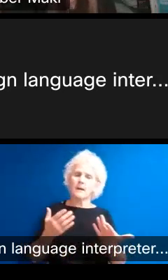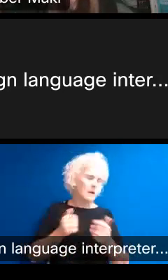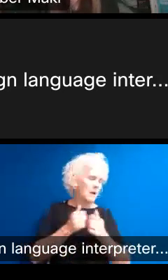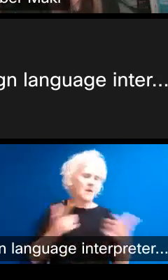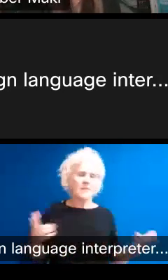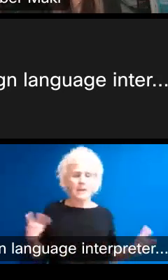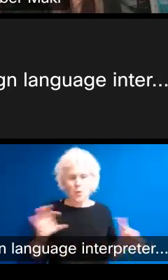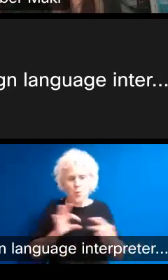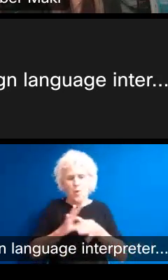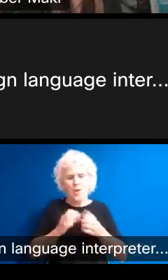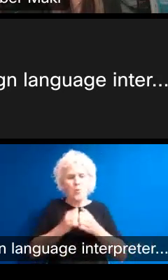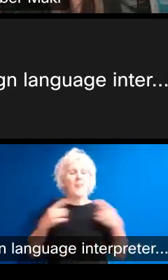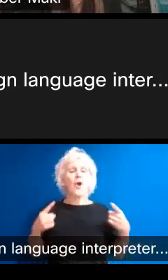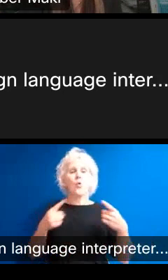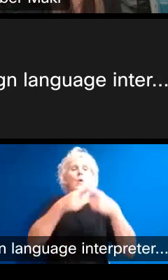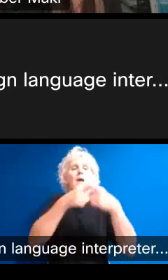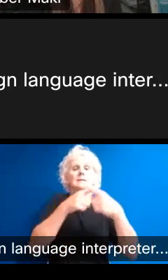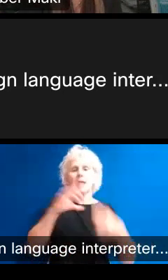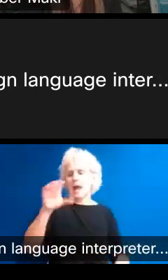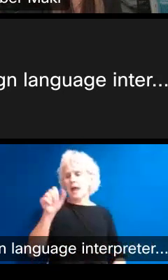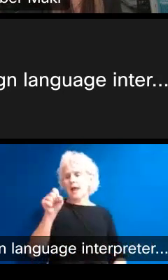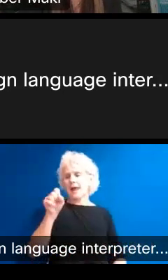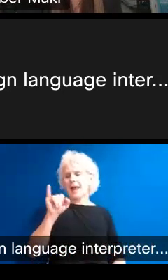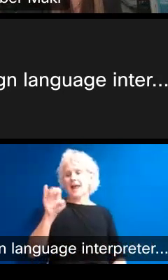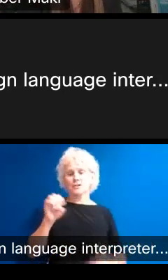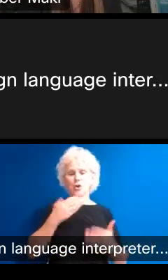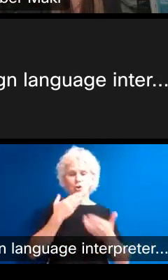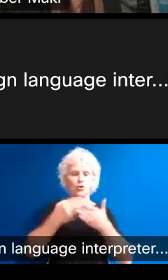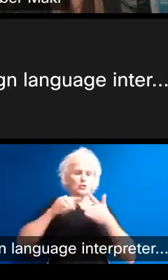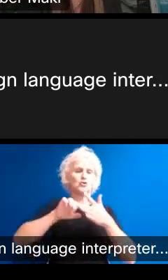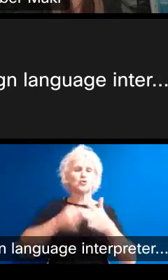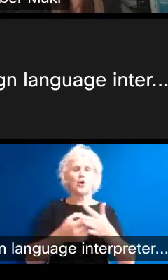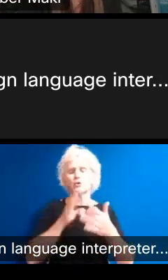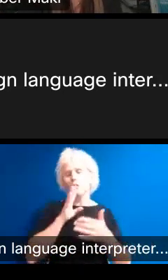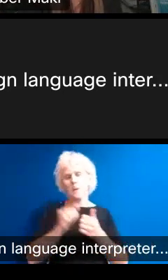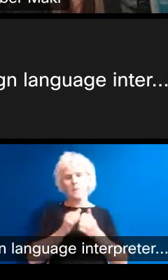So, Cassie teed us up really nicely to talk about a specific waiver service,